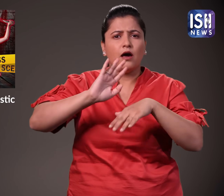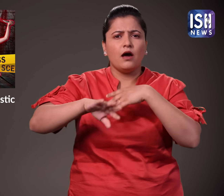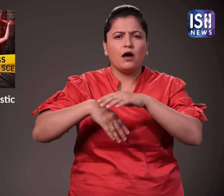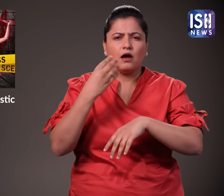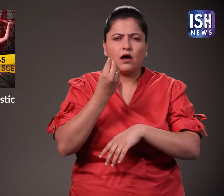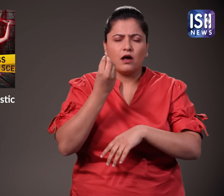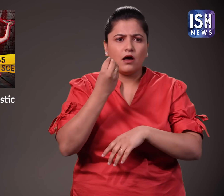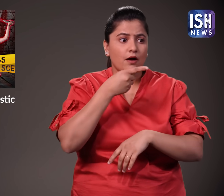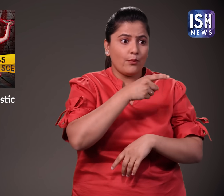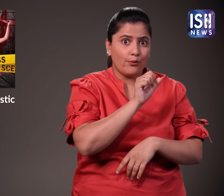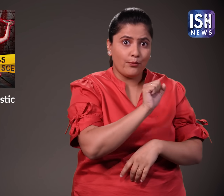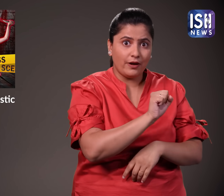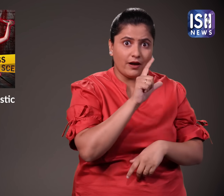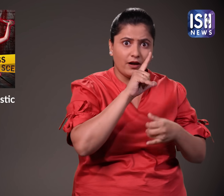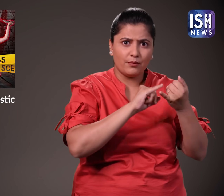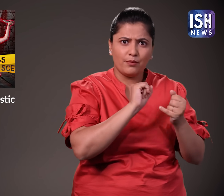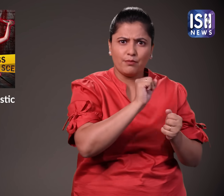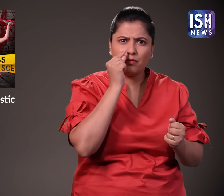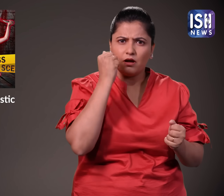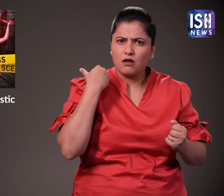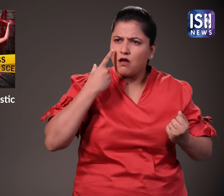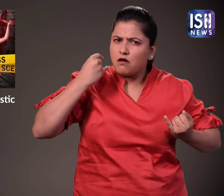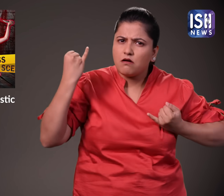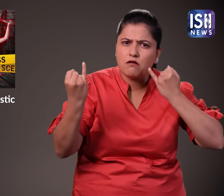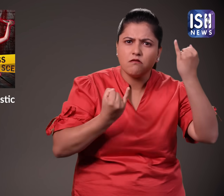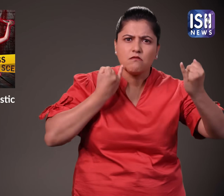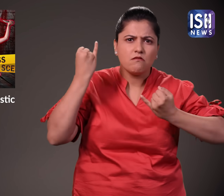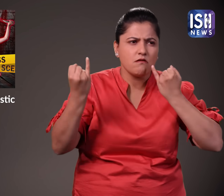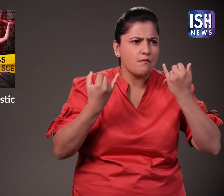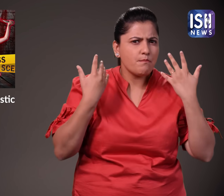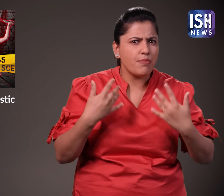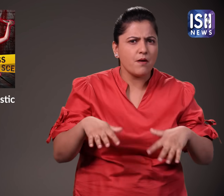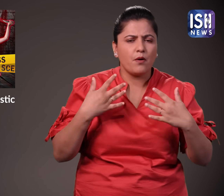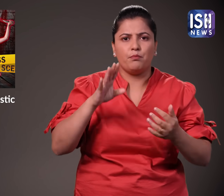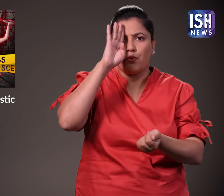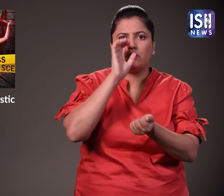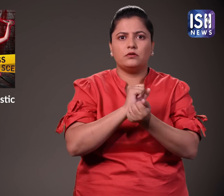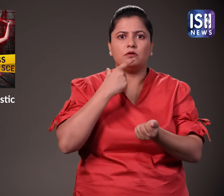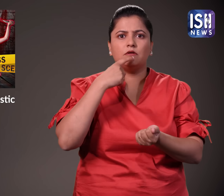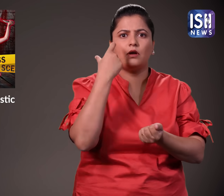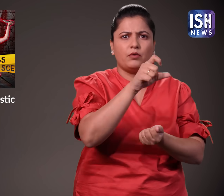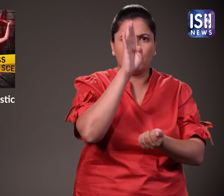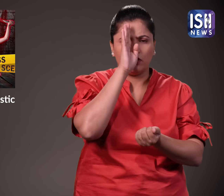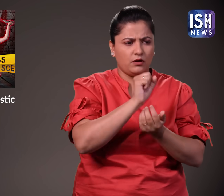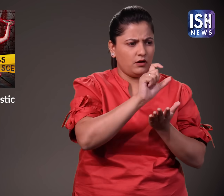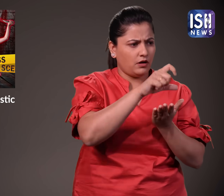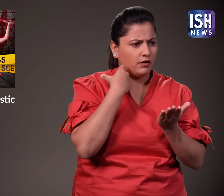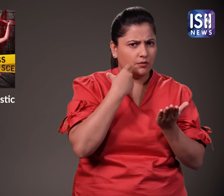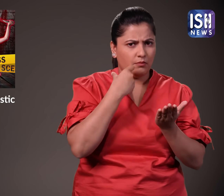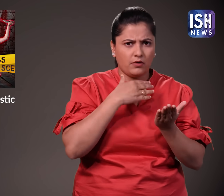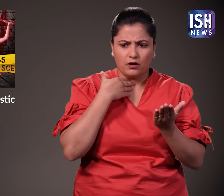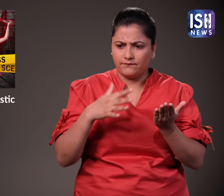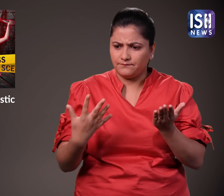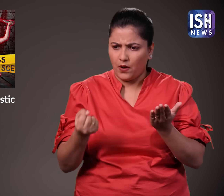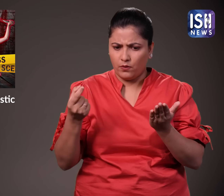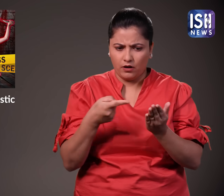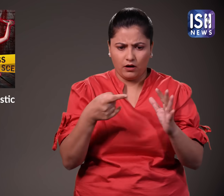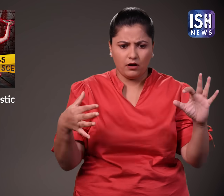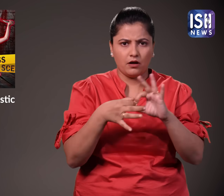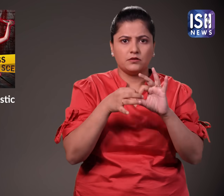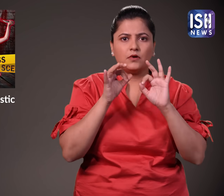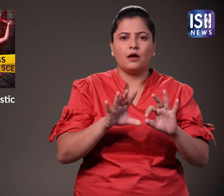Later, Loknath’s brother searched for him and filed a police report, leading to the revelation of the murder.